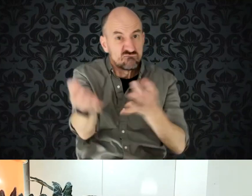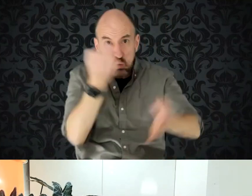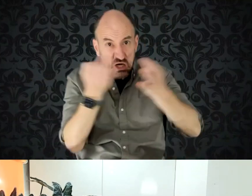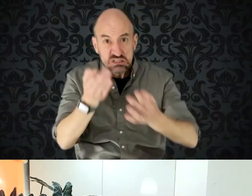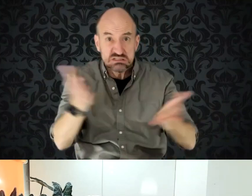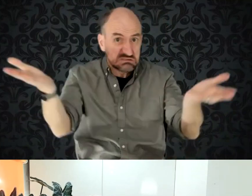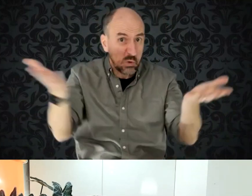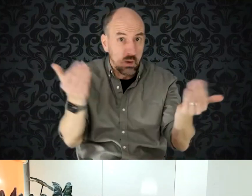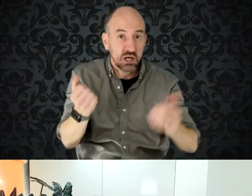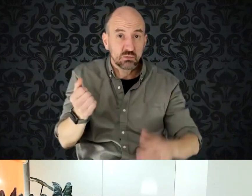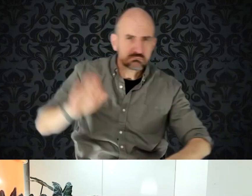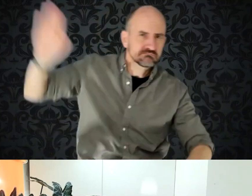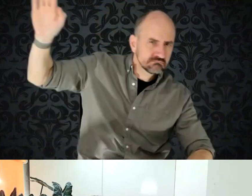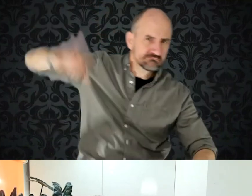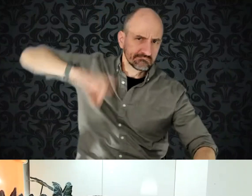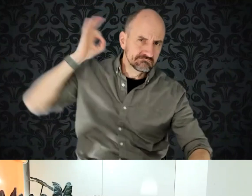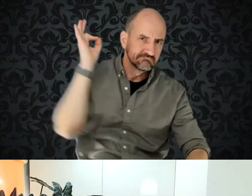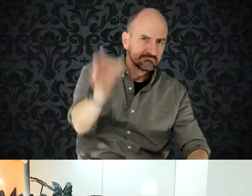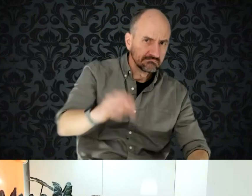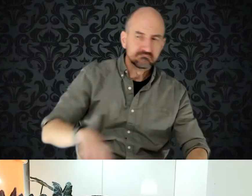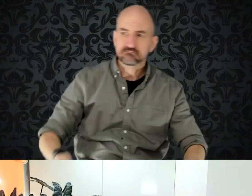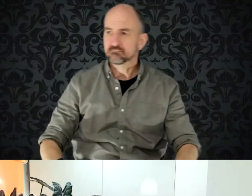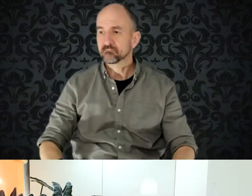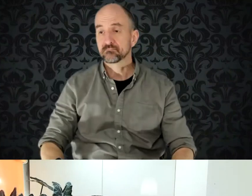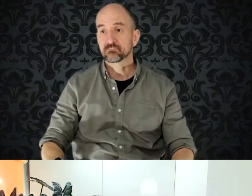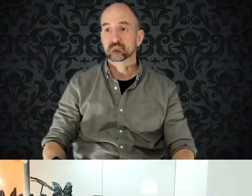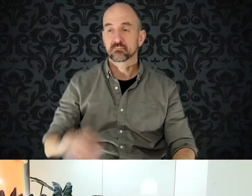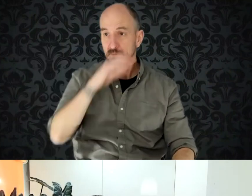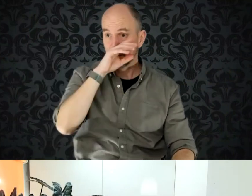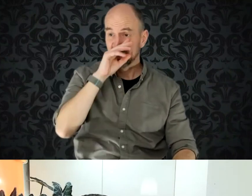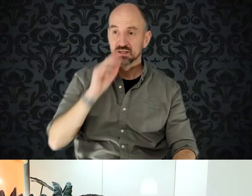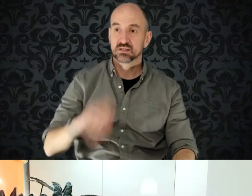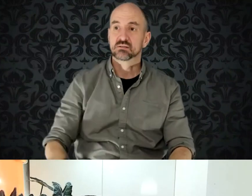like the fact that the plants have an indoor clock. I feel the same as